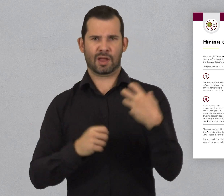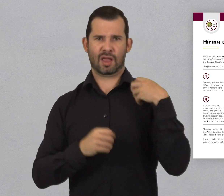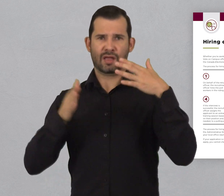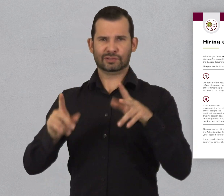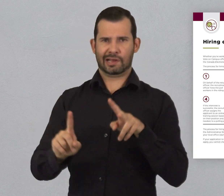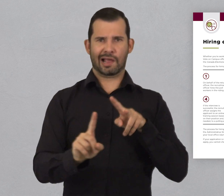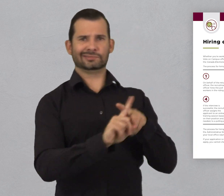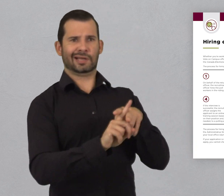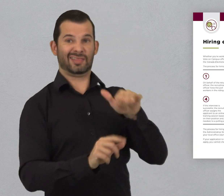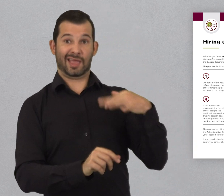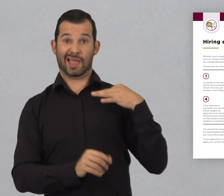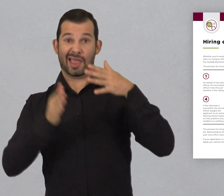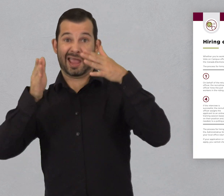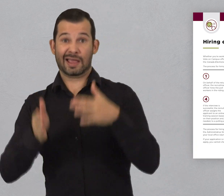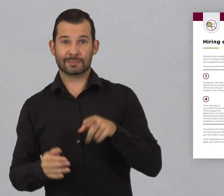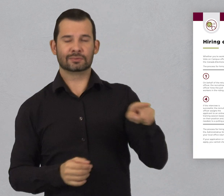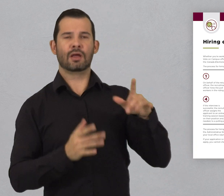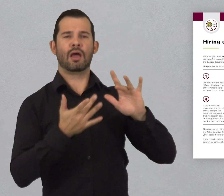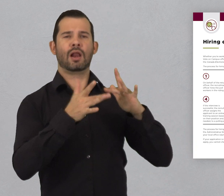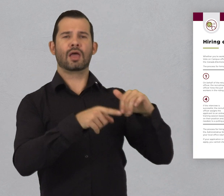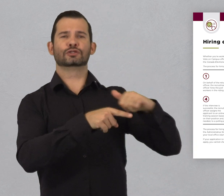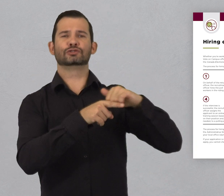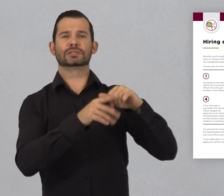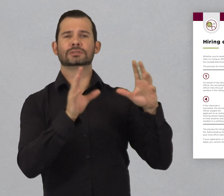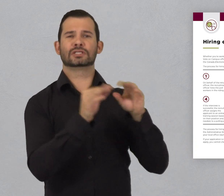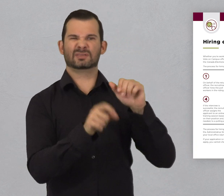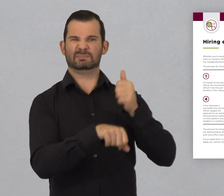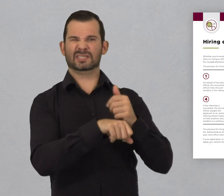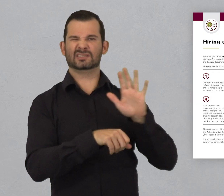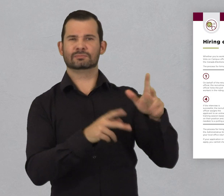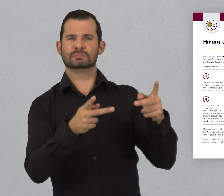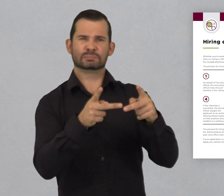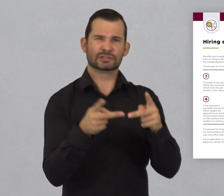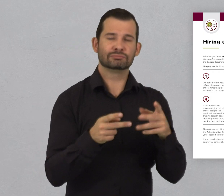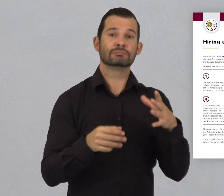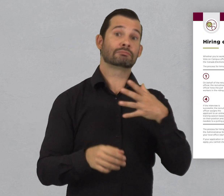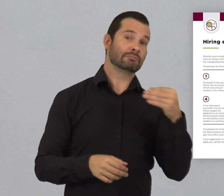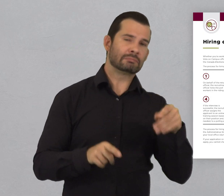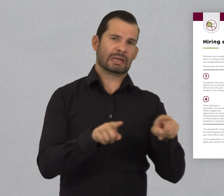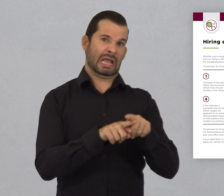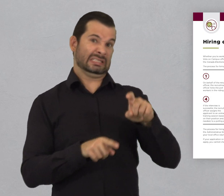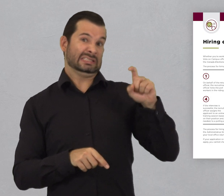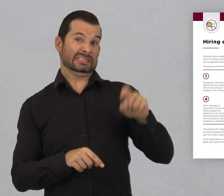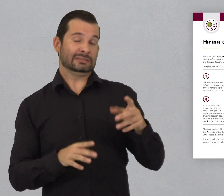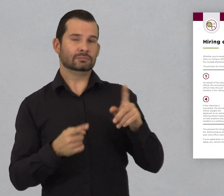the recruitment officer assigns the applicant to an online training session based on their position